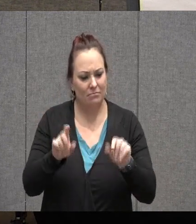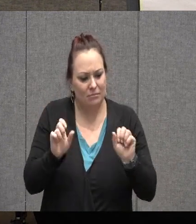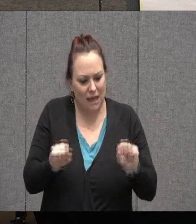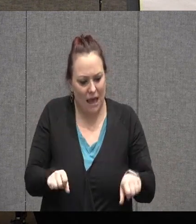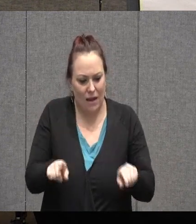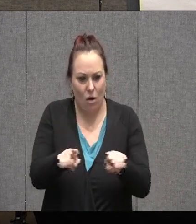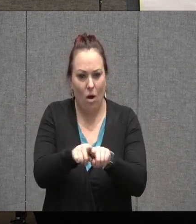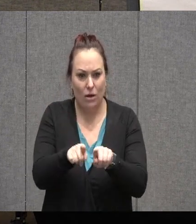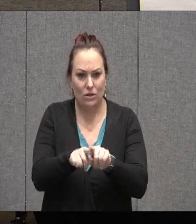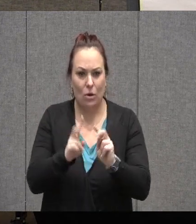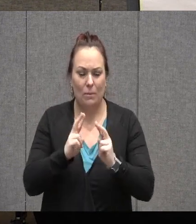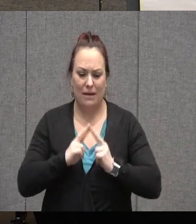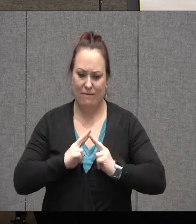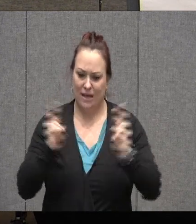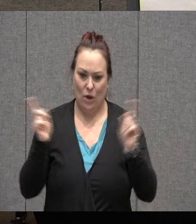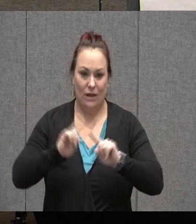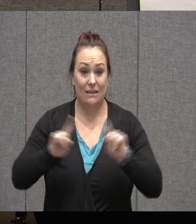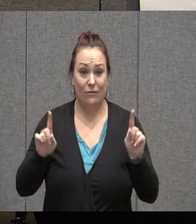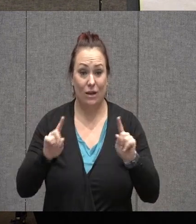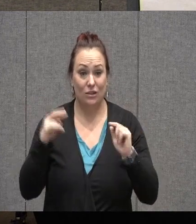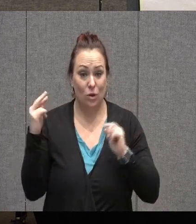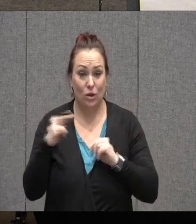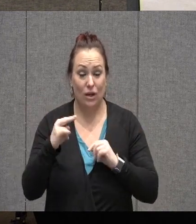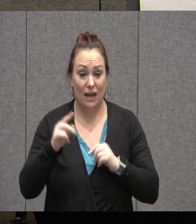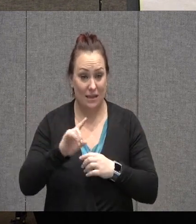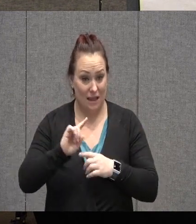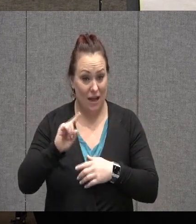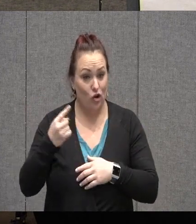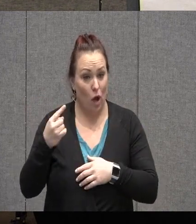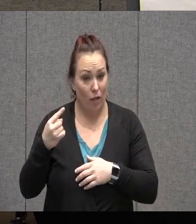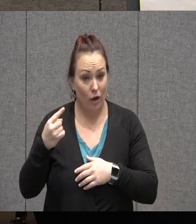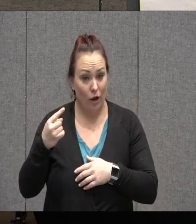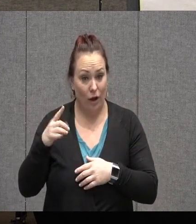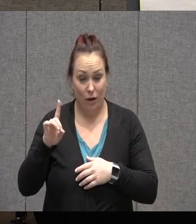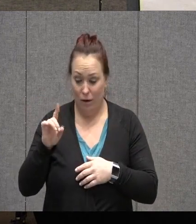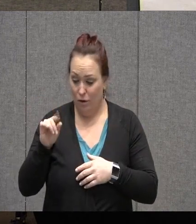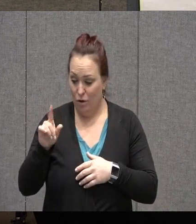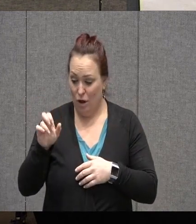Let's go back and look at that dollar that we saw from the United States.